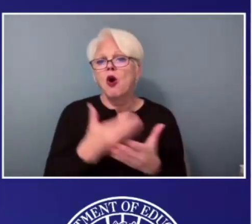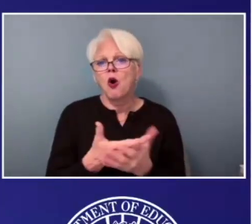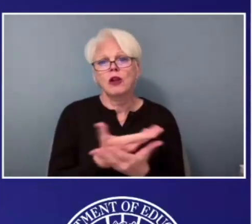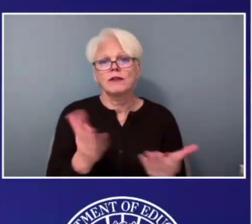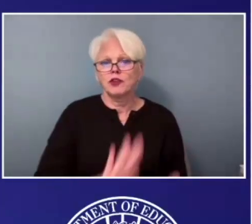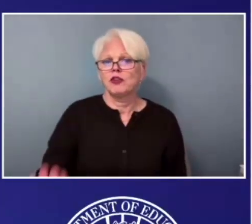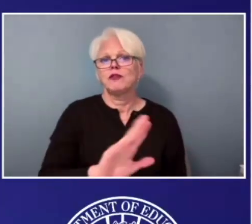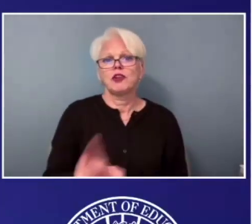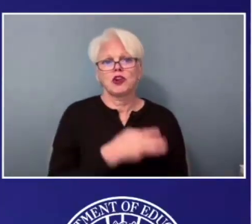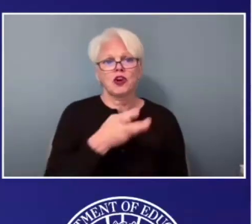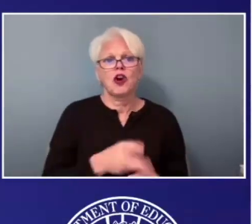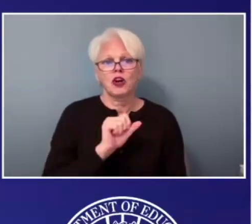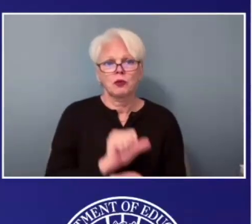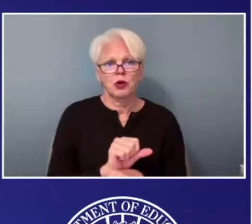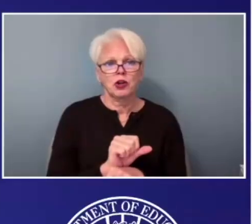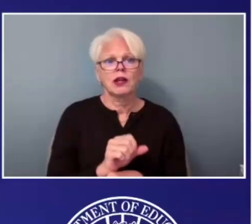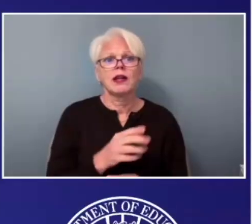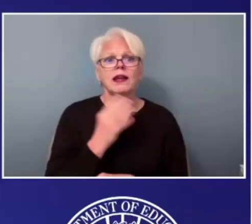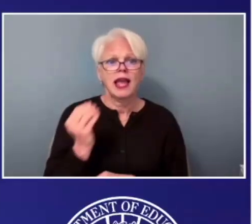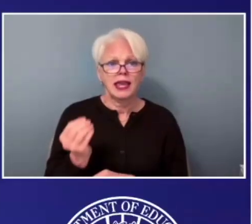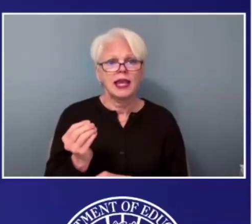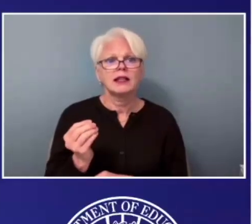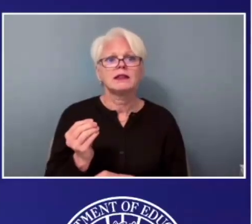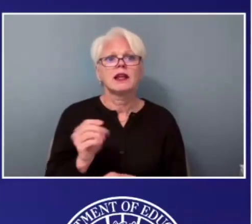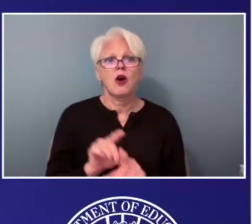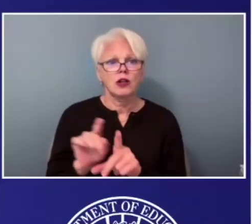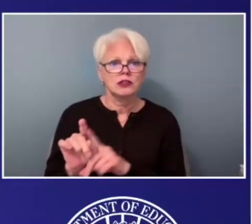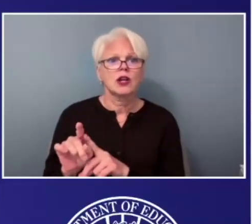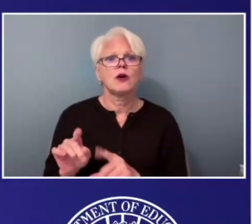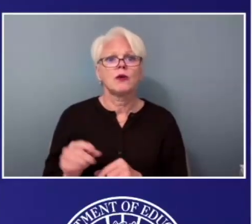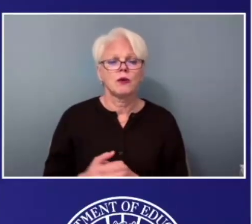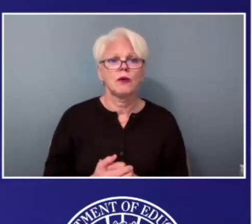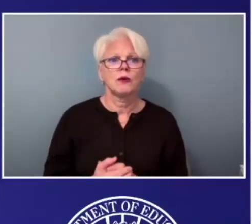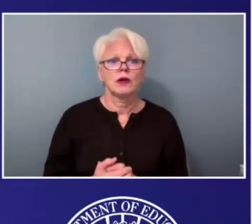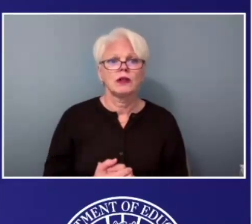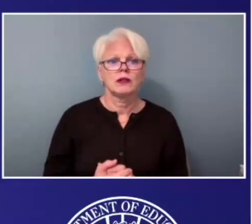work. And, and also, you know,